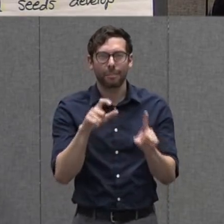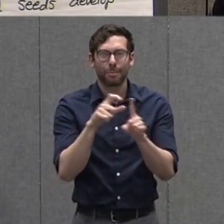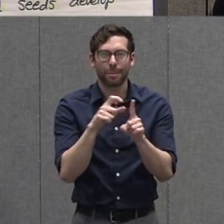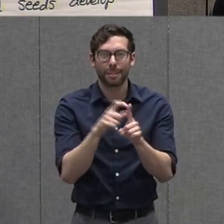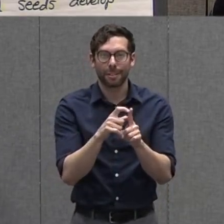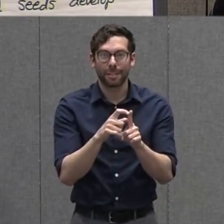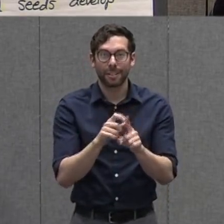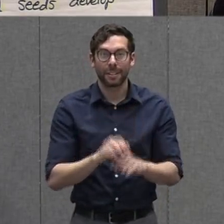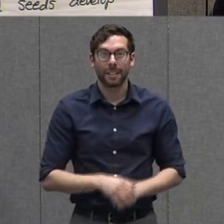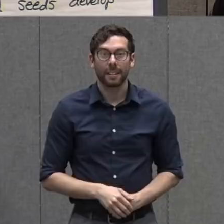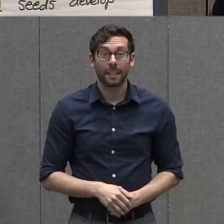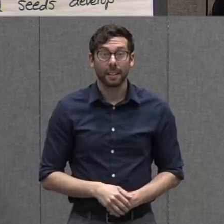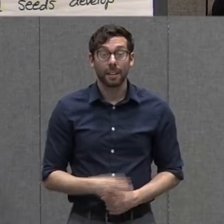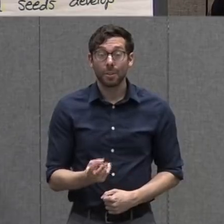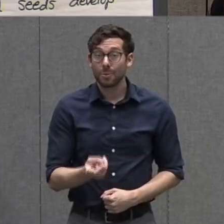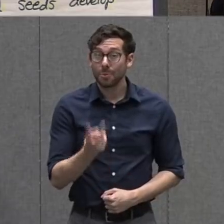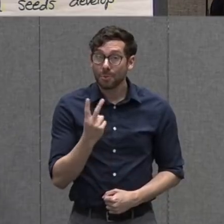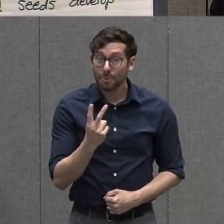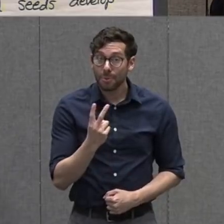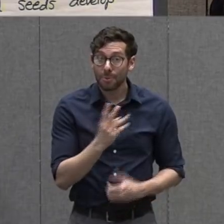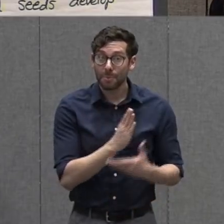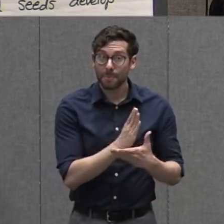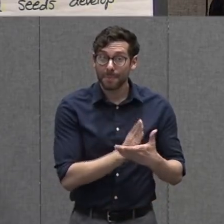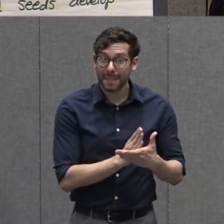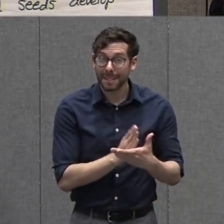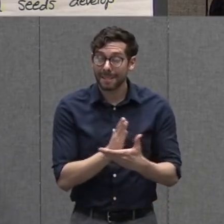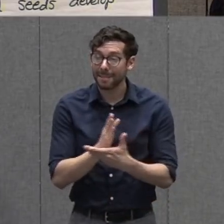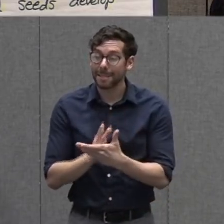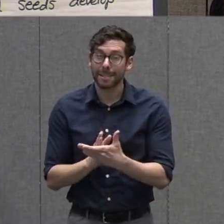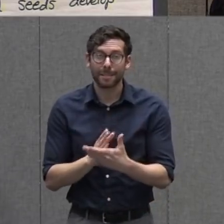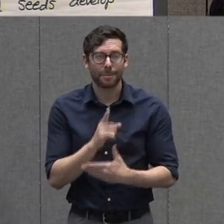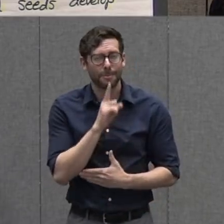There are two pieces in this word that I think are really important.